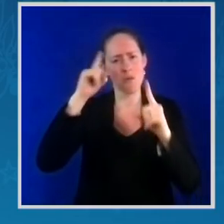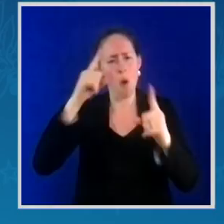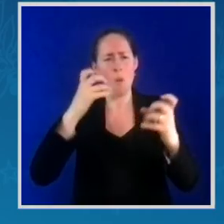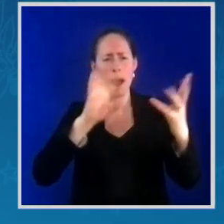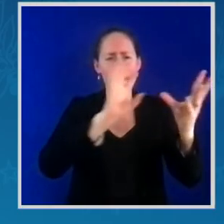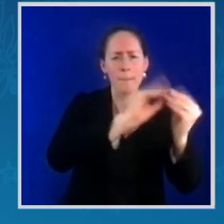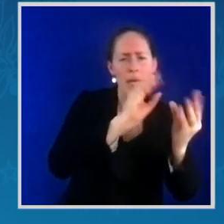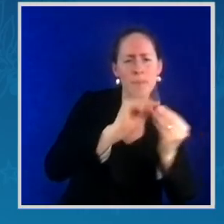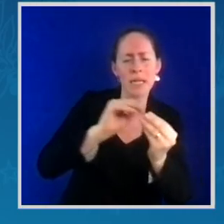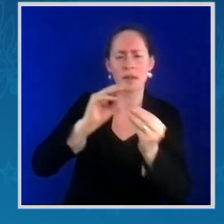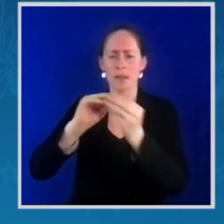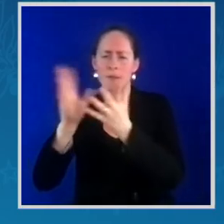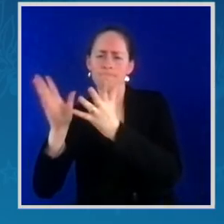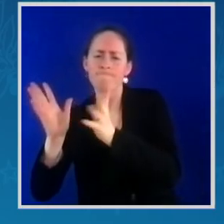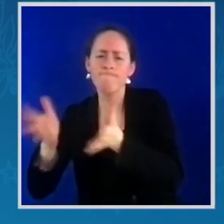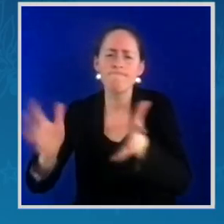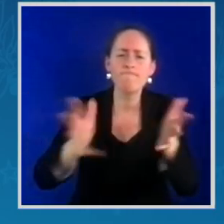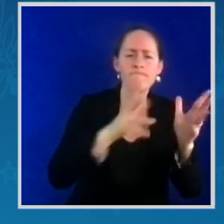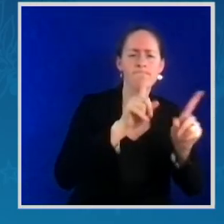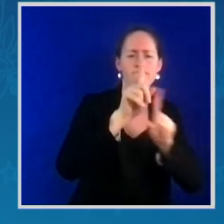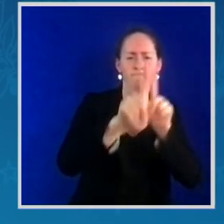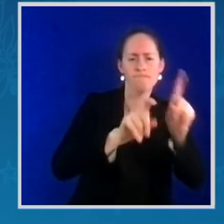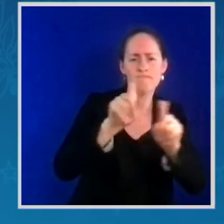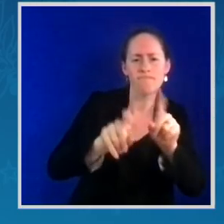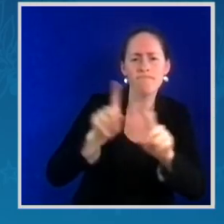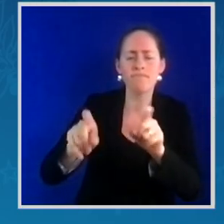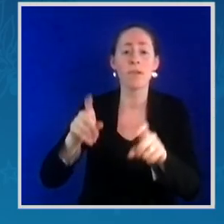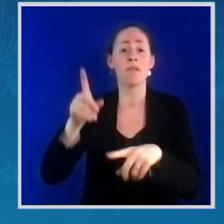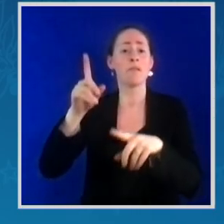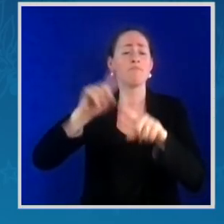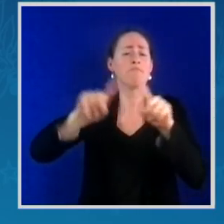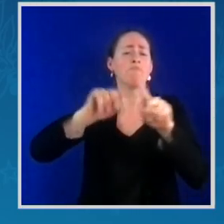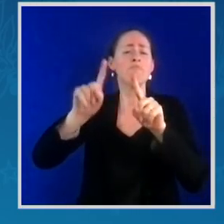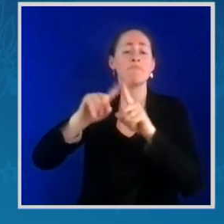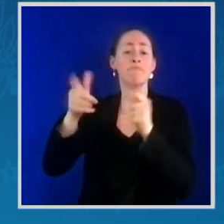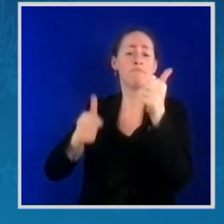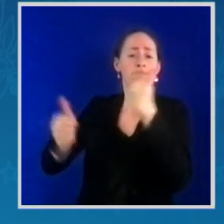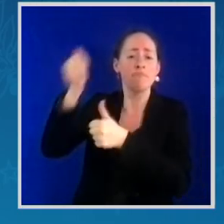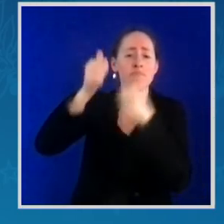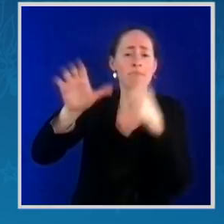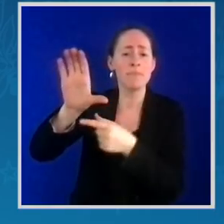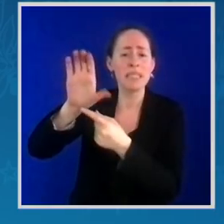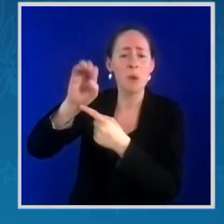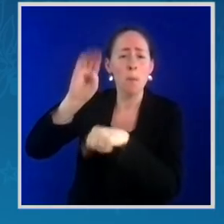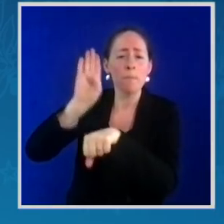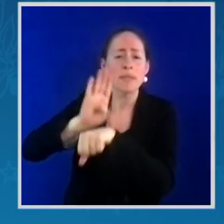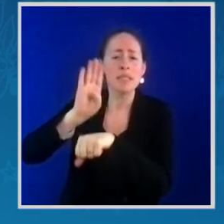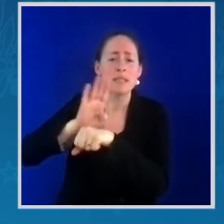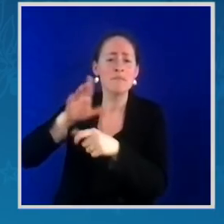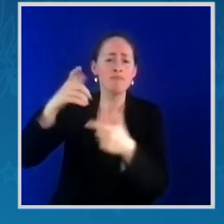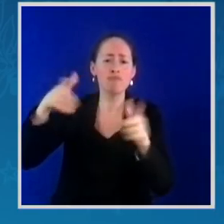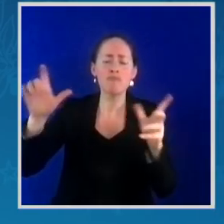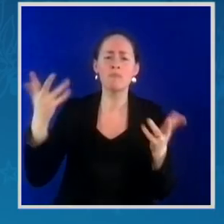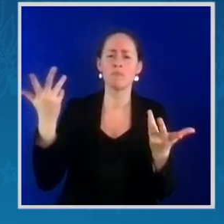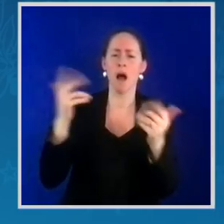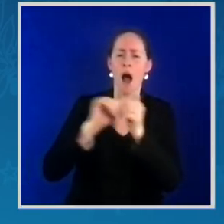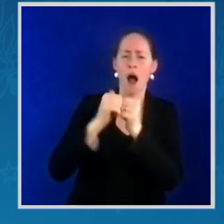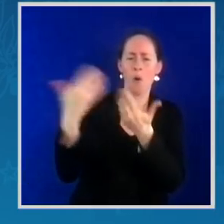and some of the largest corporations of the United States about what they can do to participate in a public private partnership